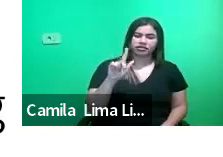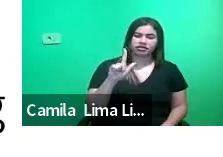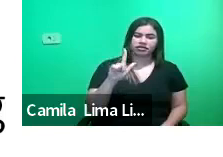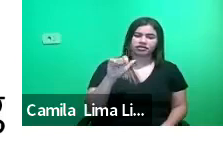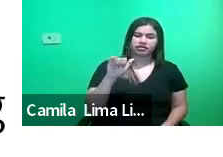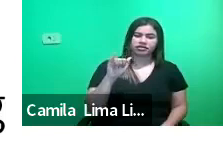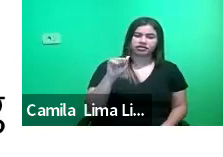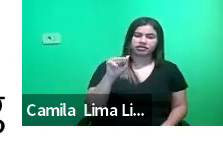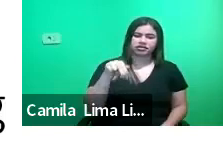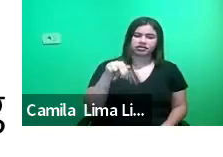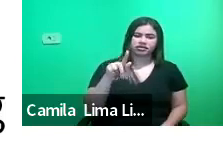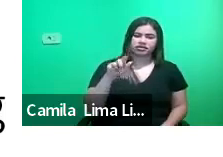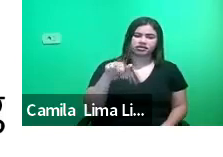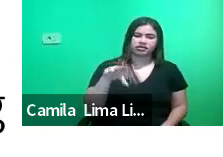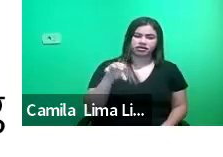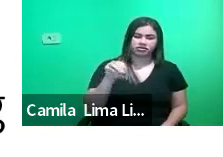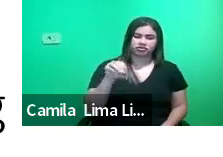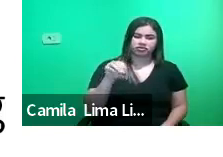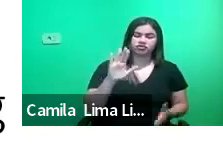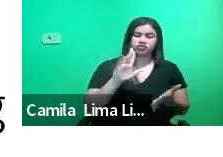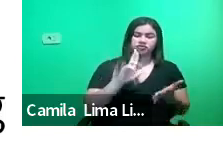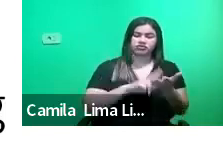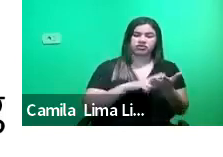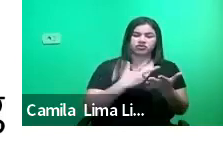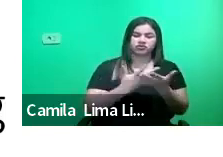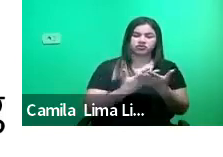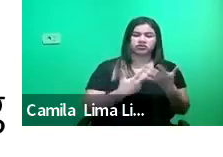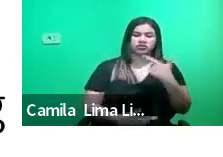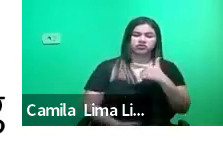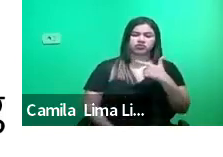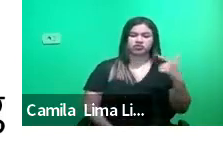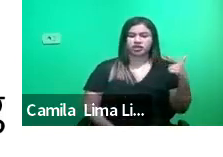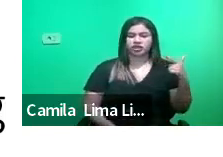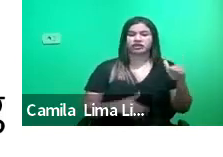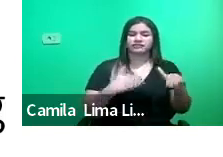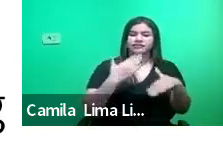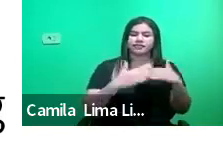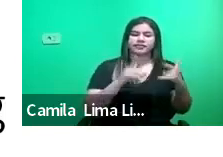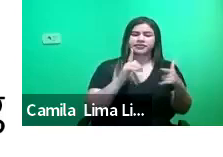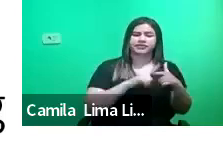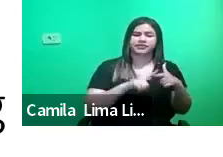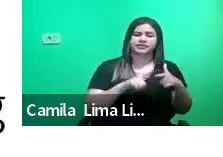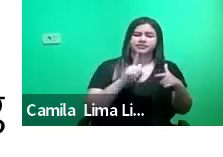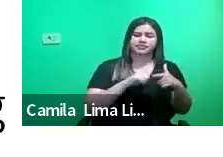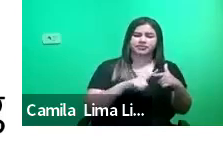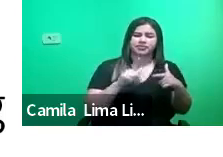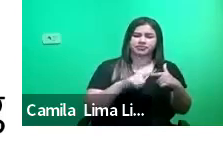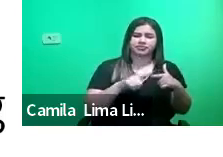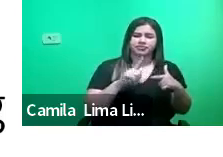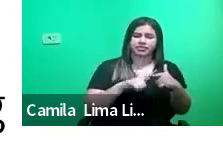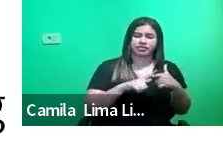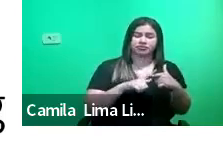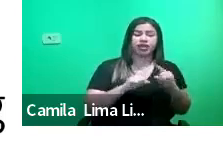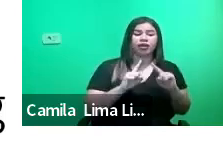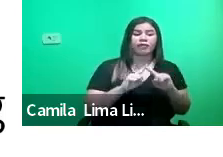which makes a bit of a bit of a problem for s a bit of a problem for the the English translation and d I would draw I would draw your attention